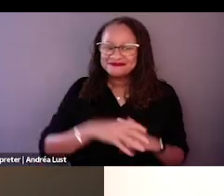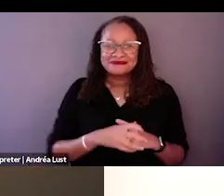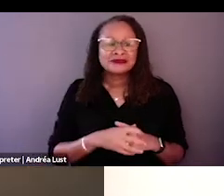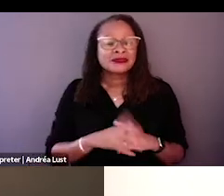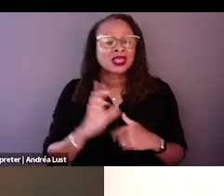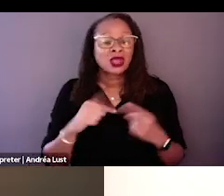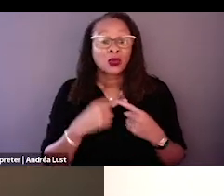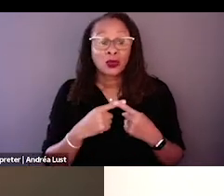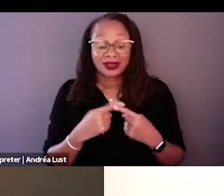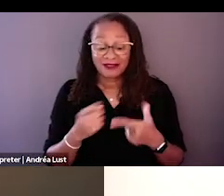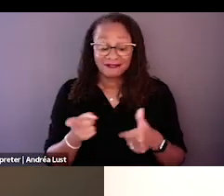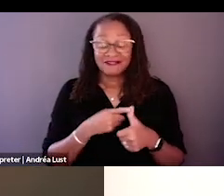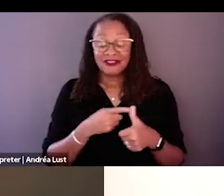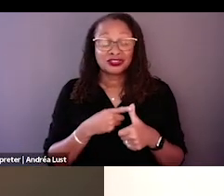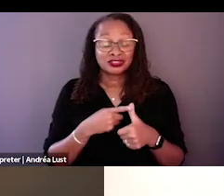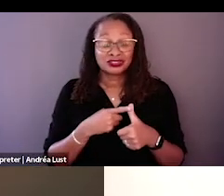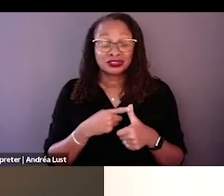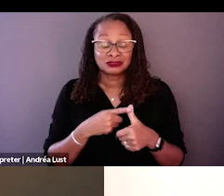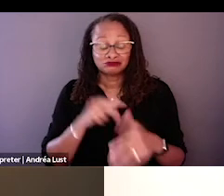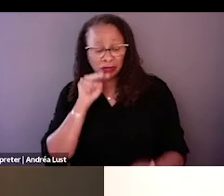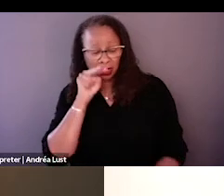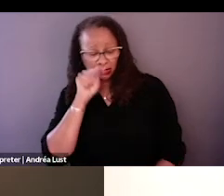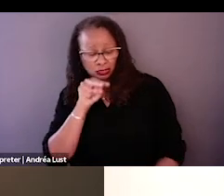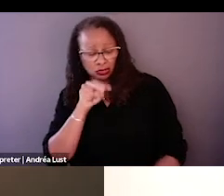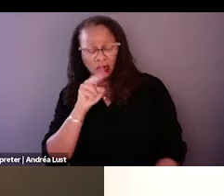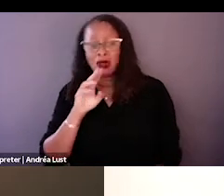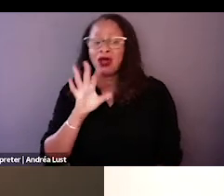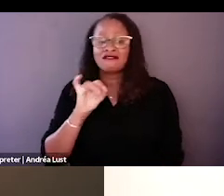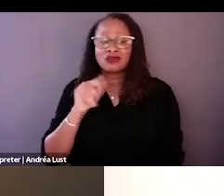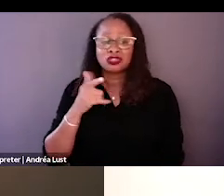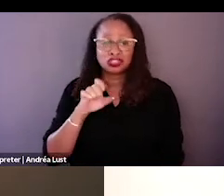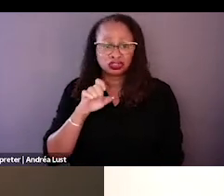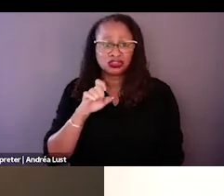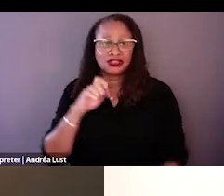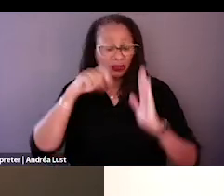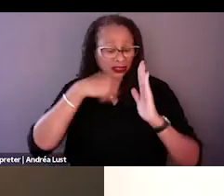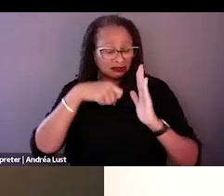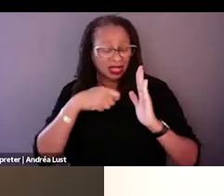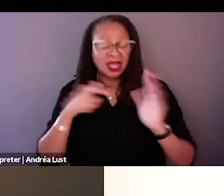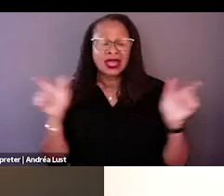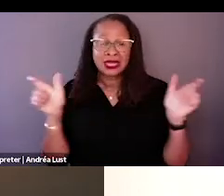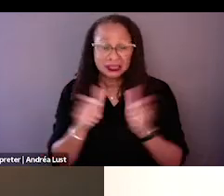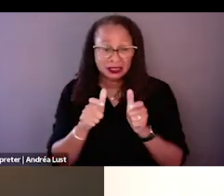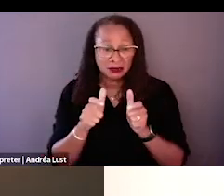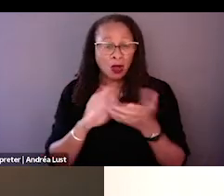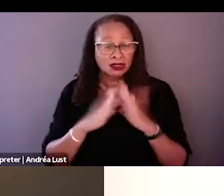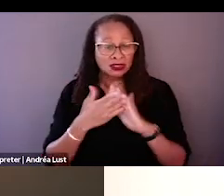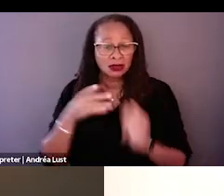What you see is a vibrant community with especially children that want to be filmed.